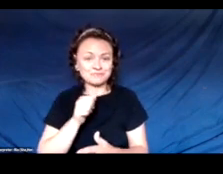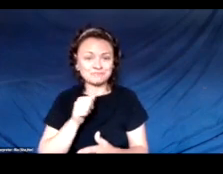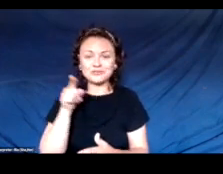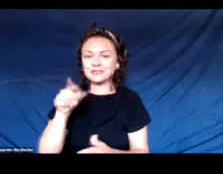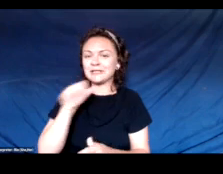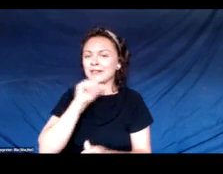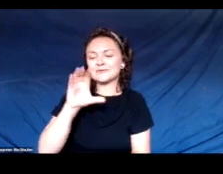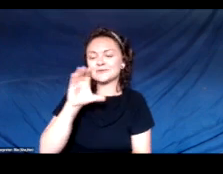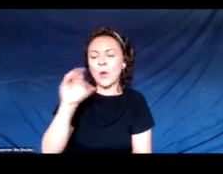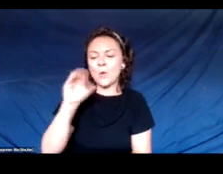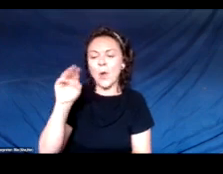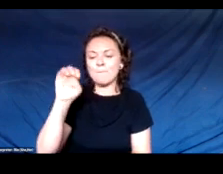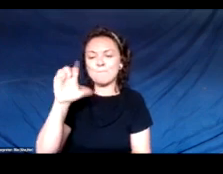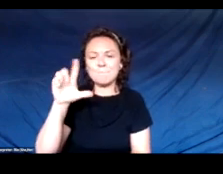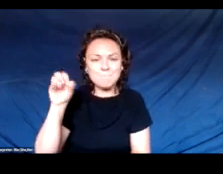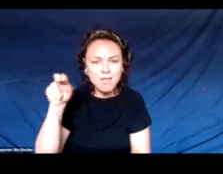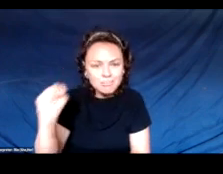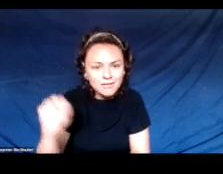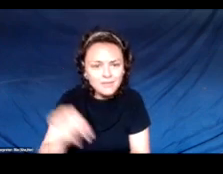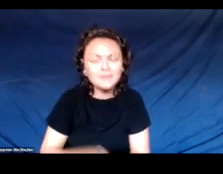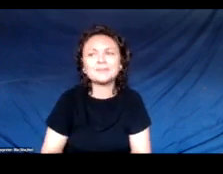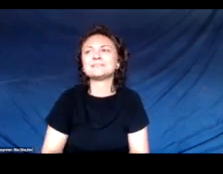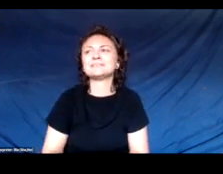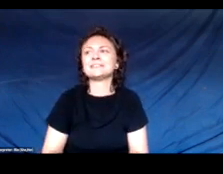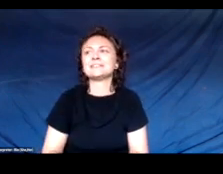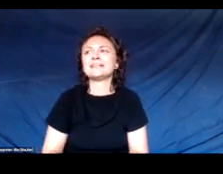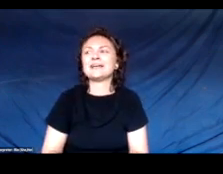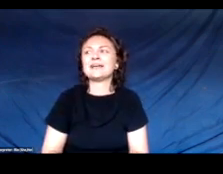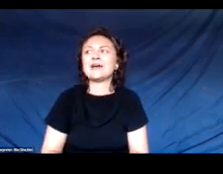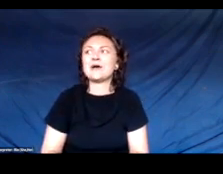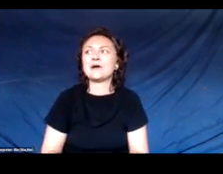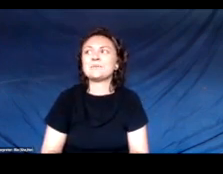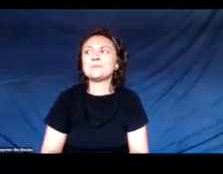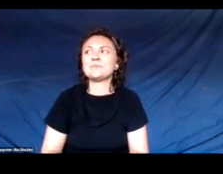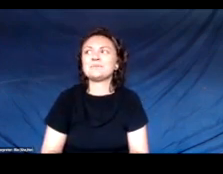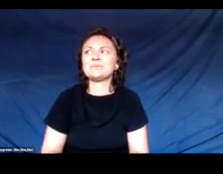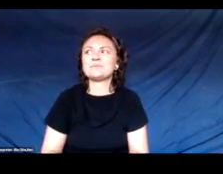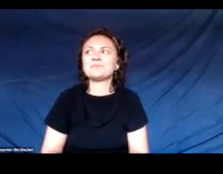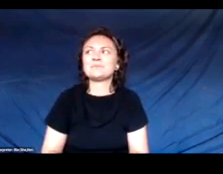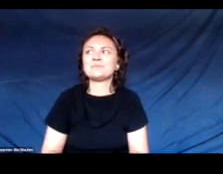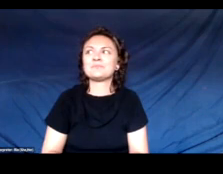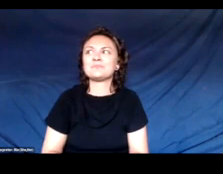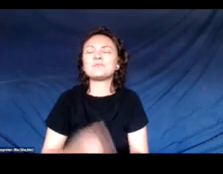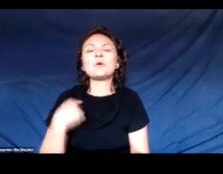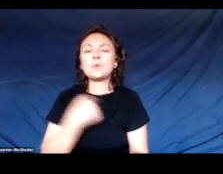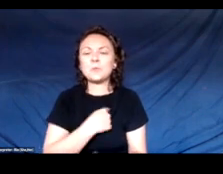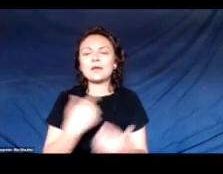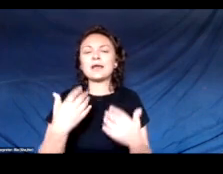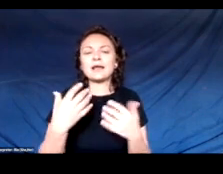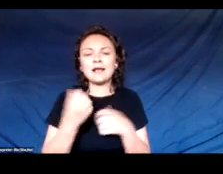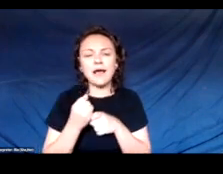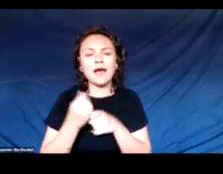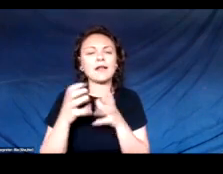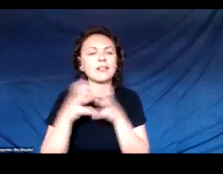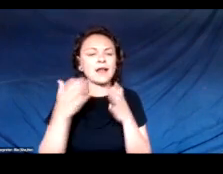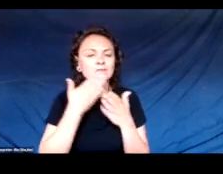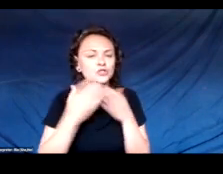She, when we get a lot of comments, thankfully from supporters say that she looked like